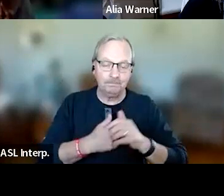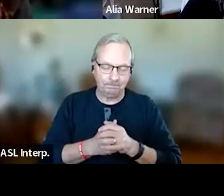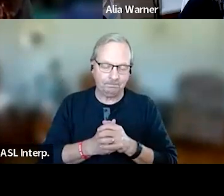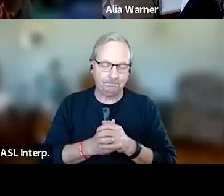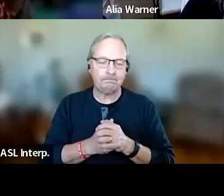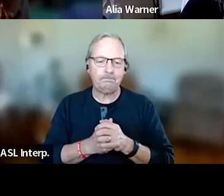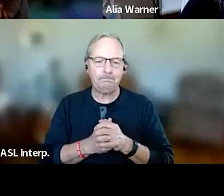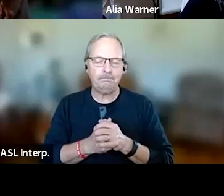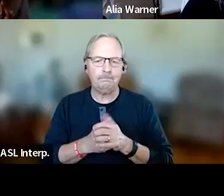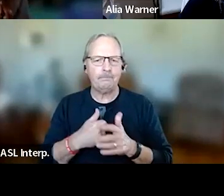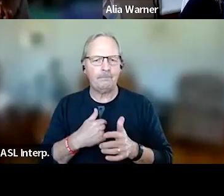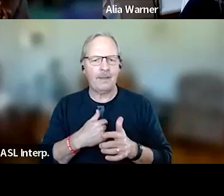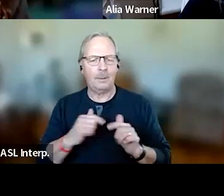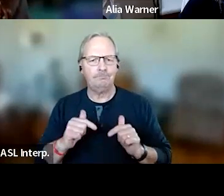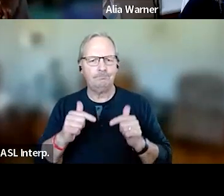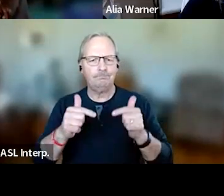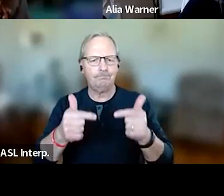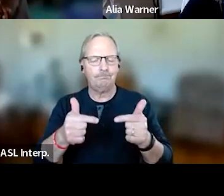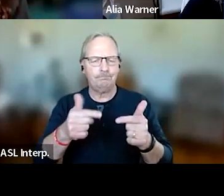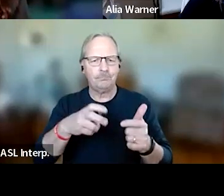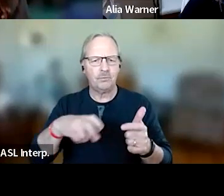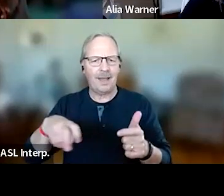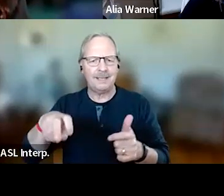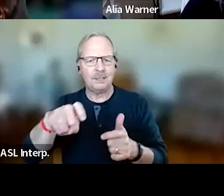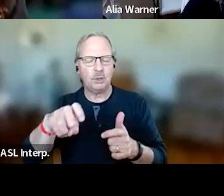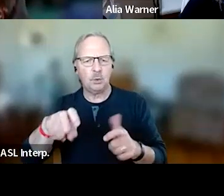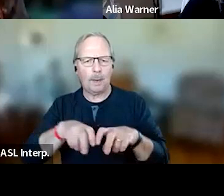I will transition now to our panel discussion.